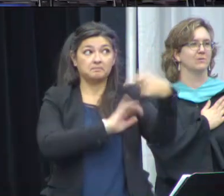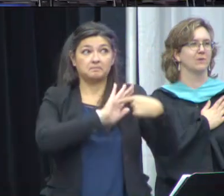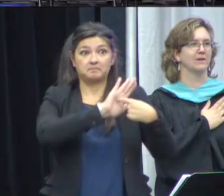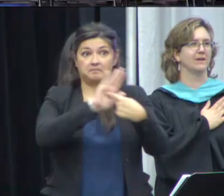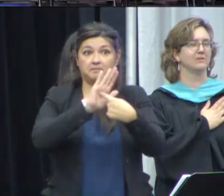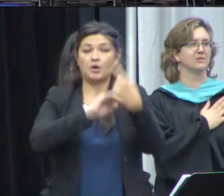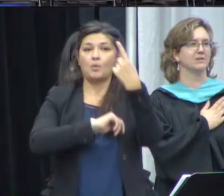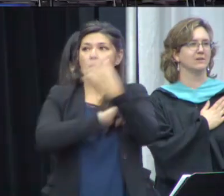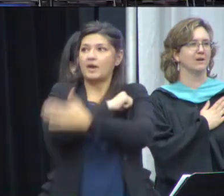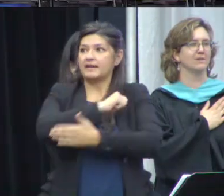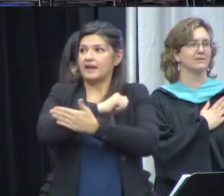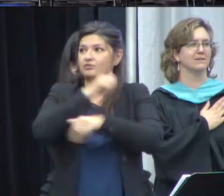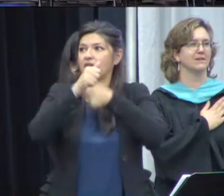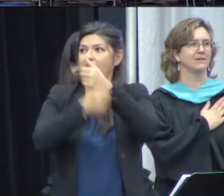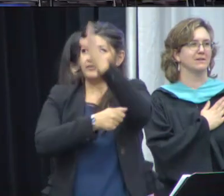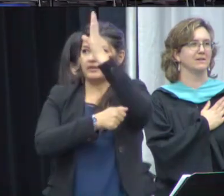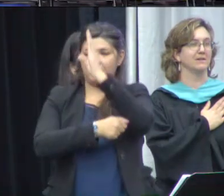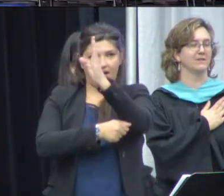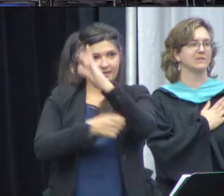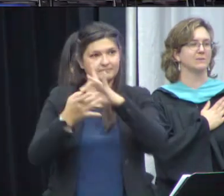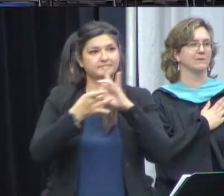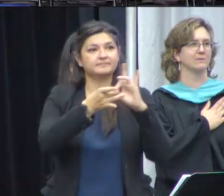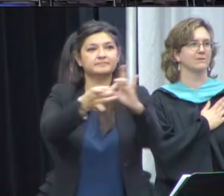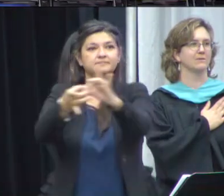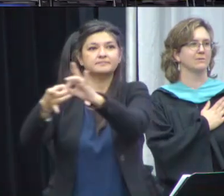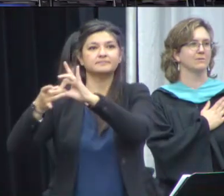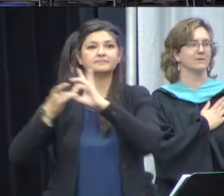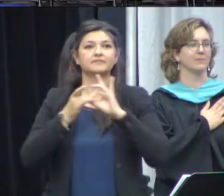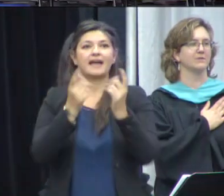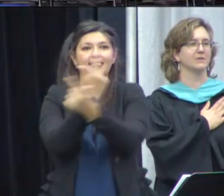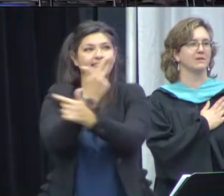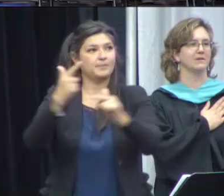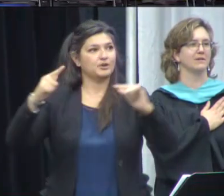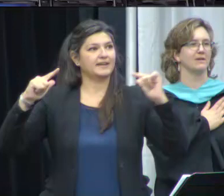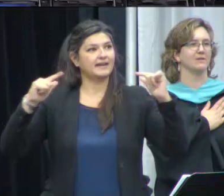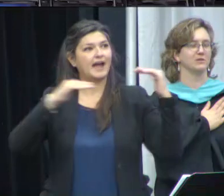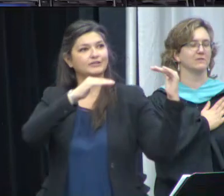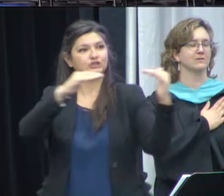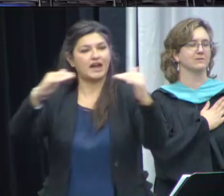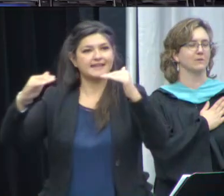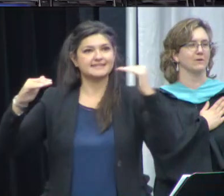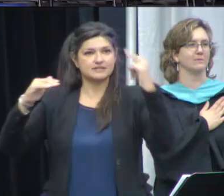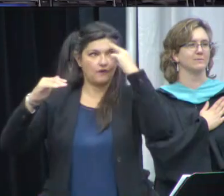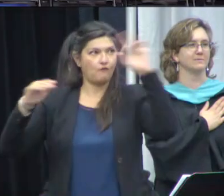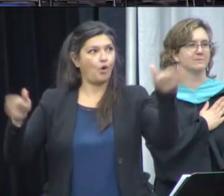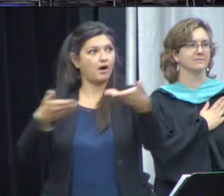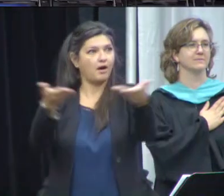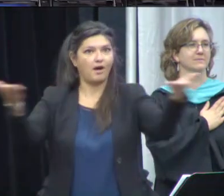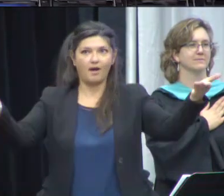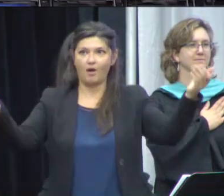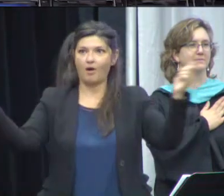one nation under God, indivisible, with liberty and justice for all.